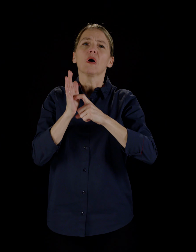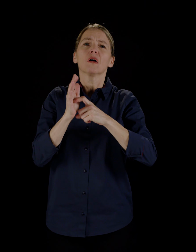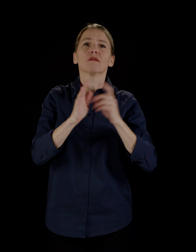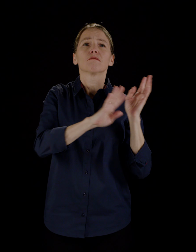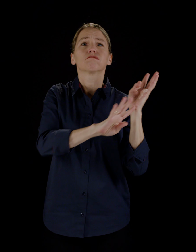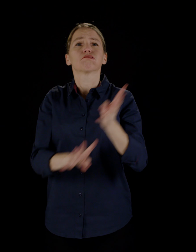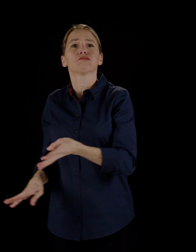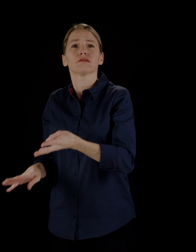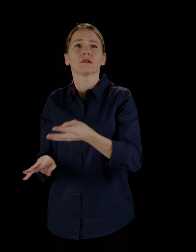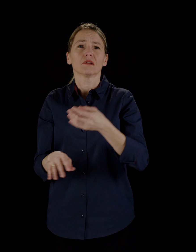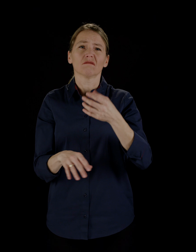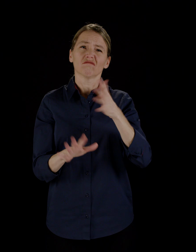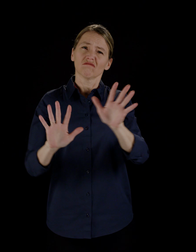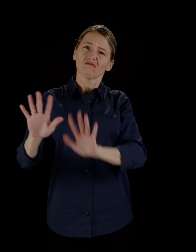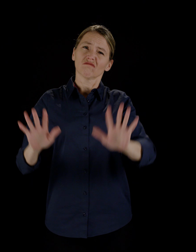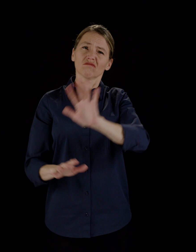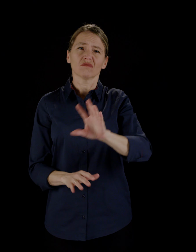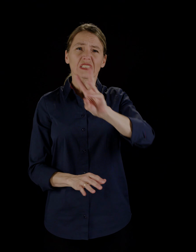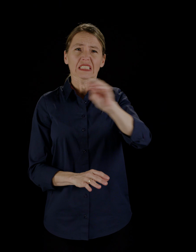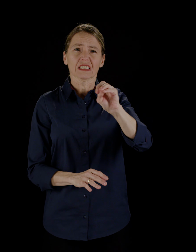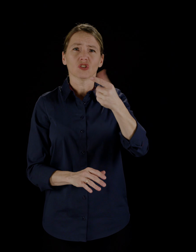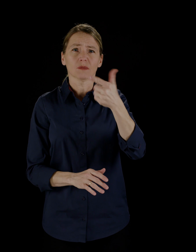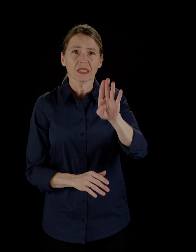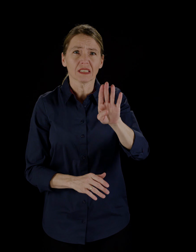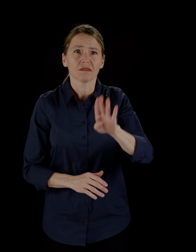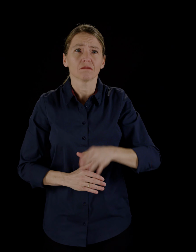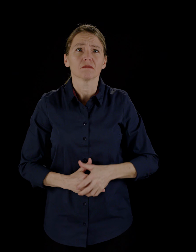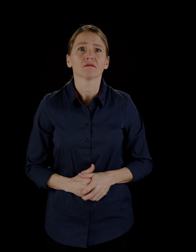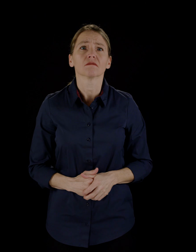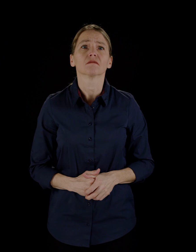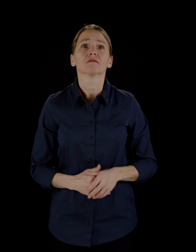also automatically download all applicable updates to the game.